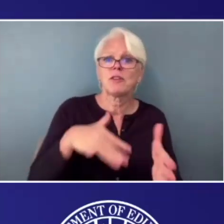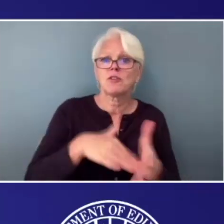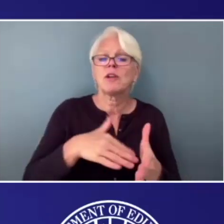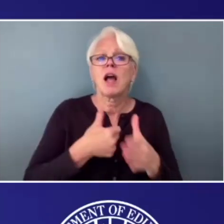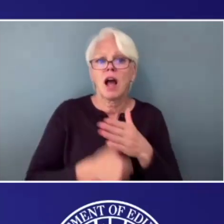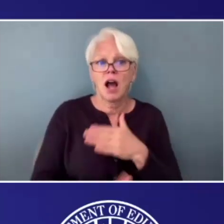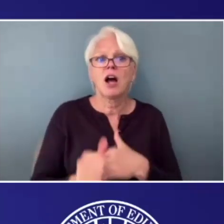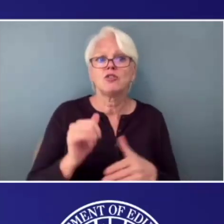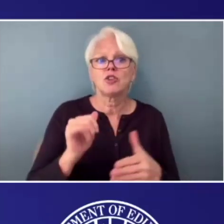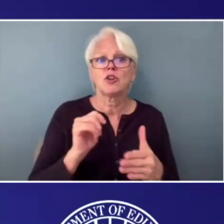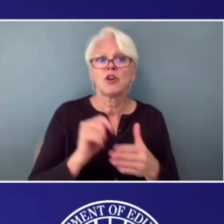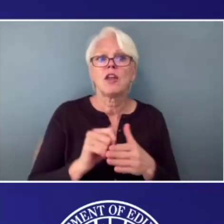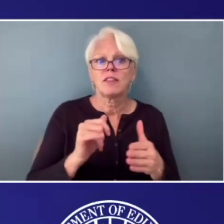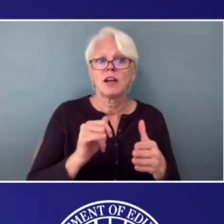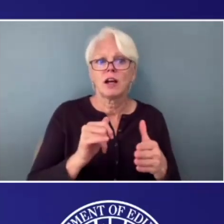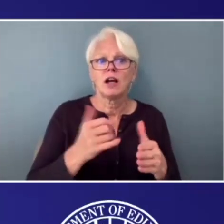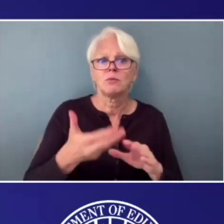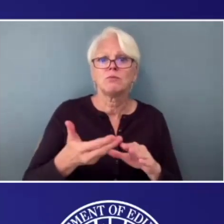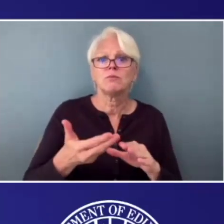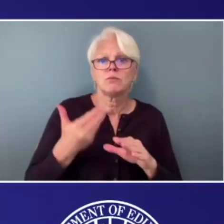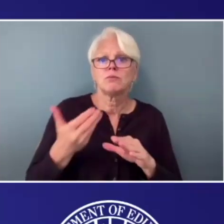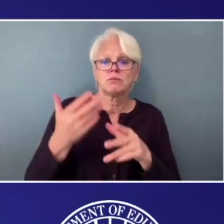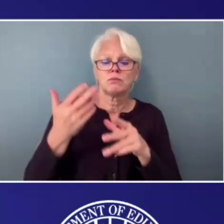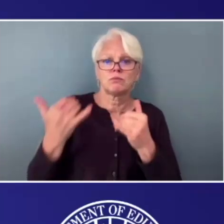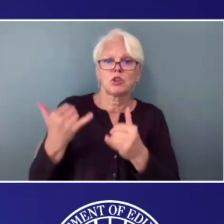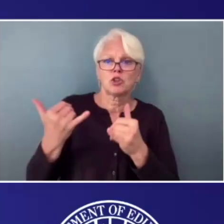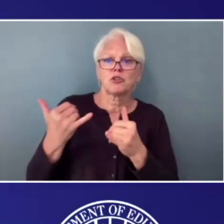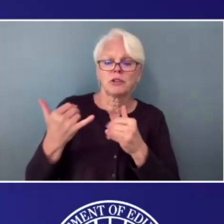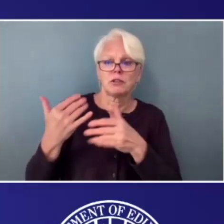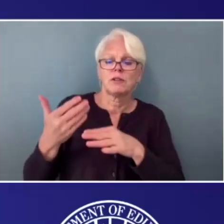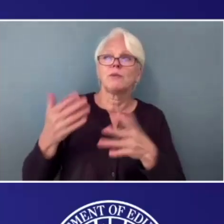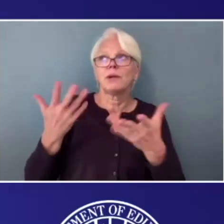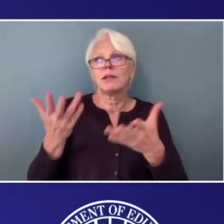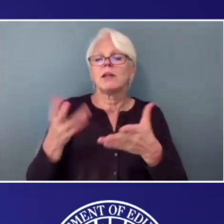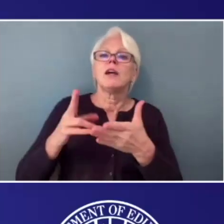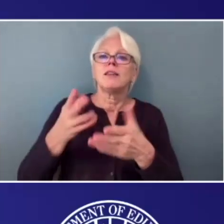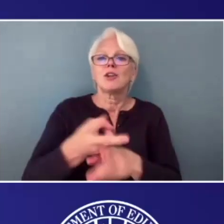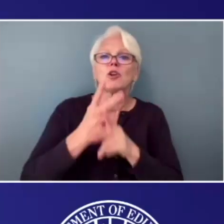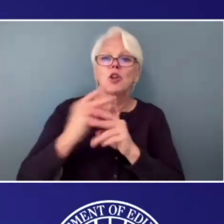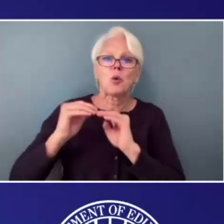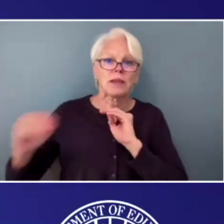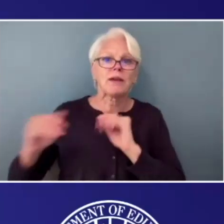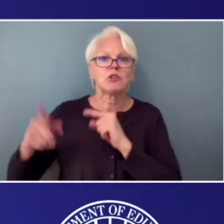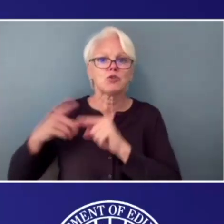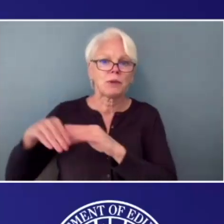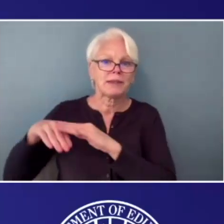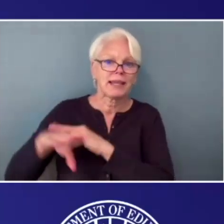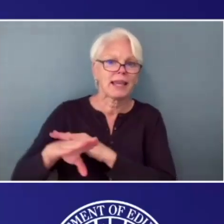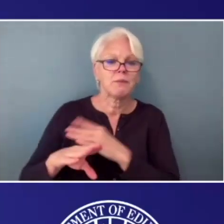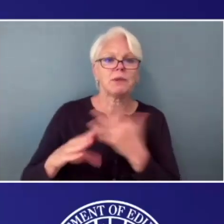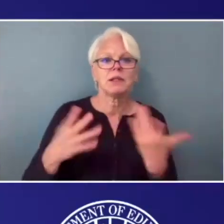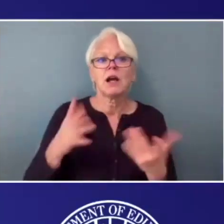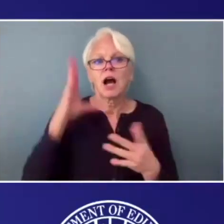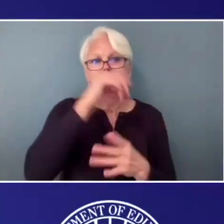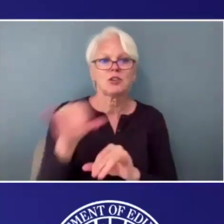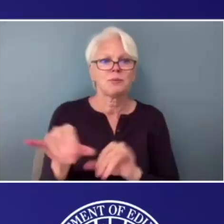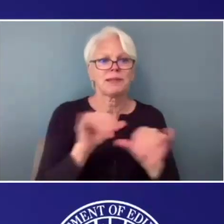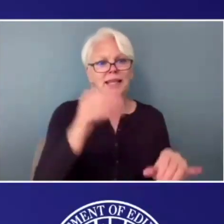loan levels that they came in at assuming the same concept as, you know,